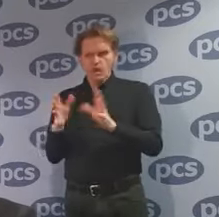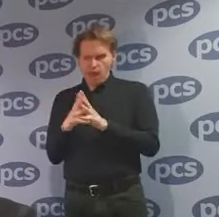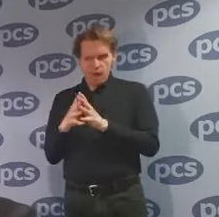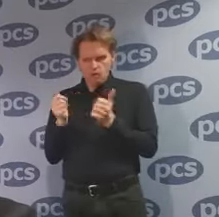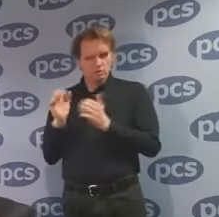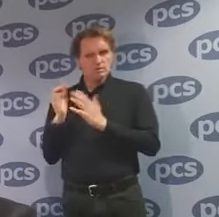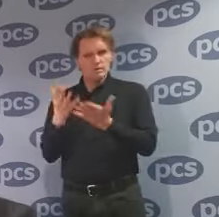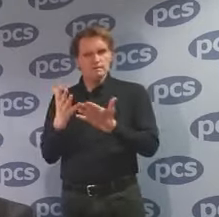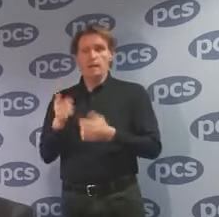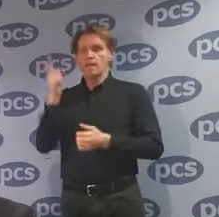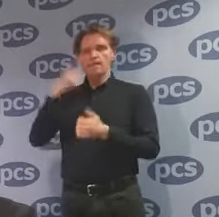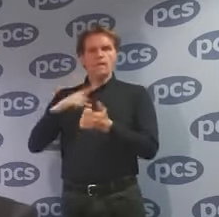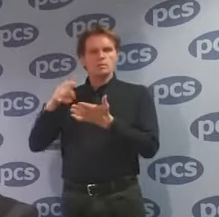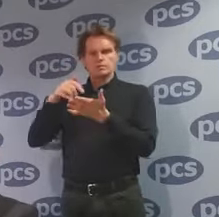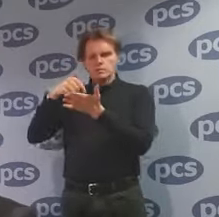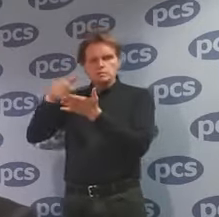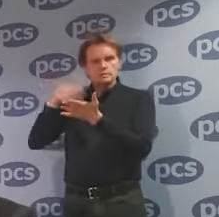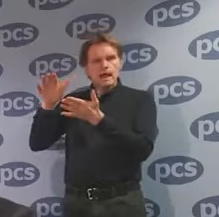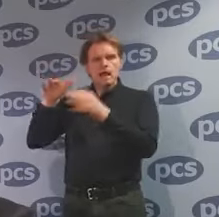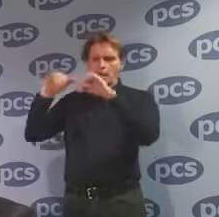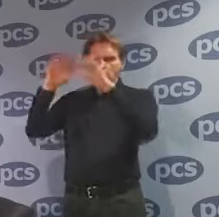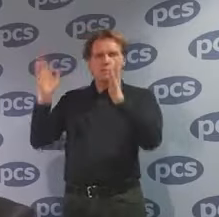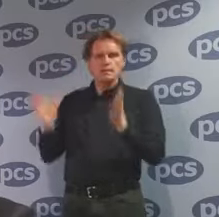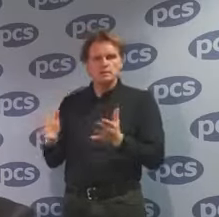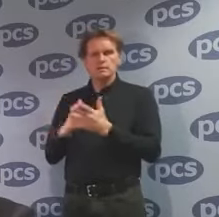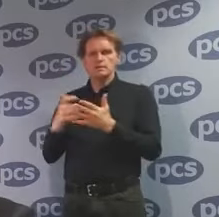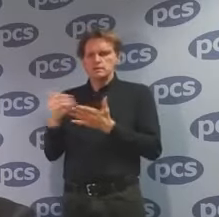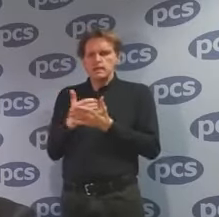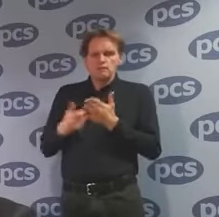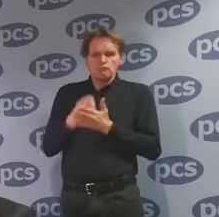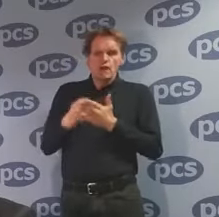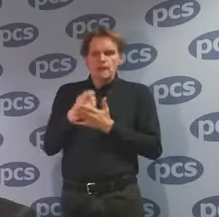want to sell some of them off they see it as a way of of actually saving